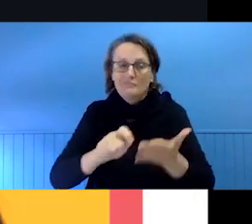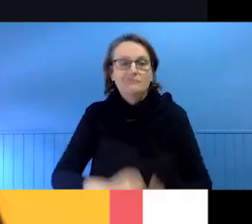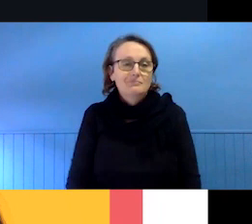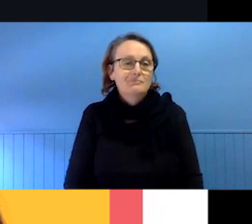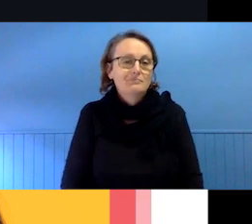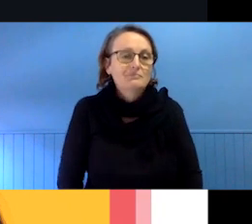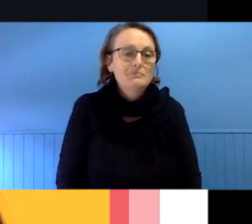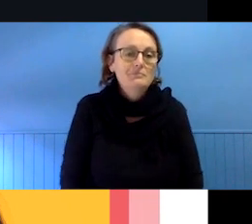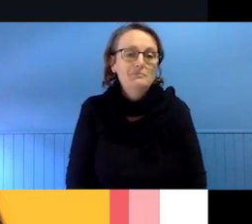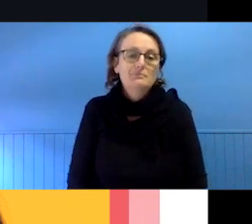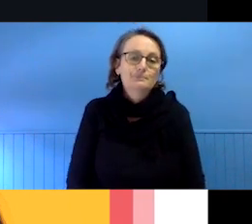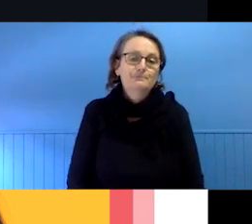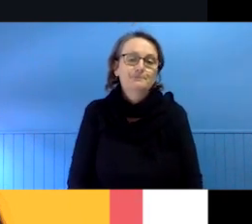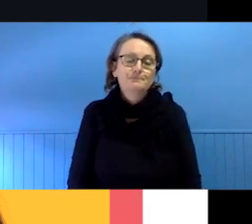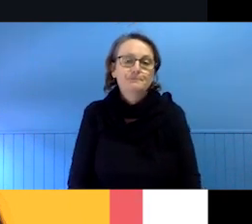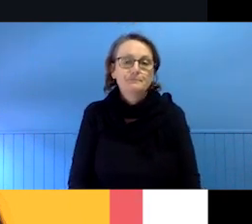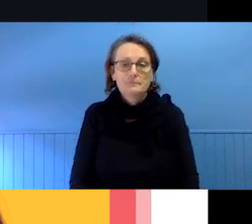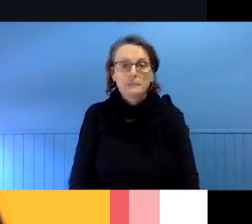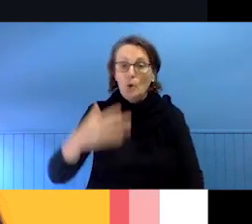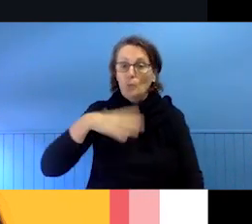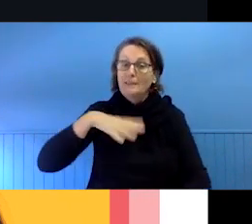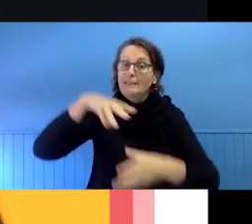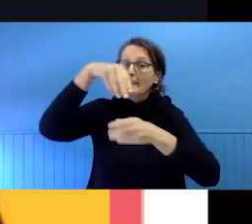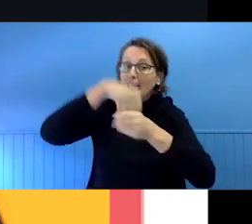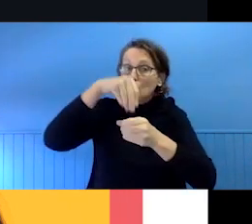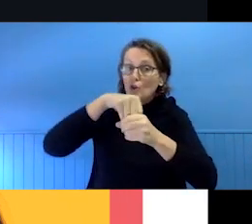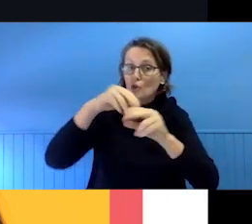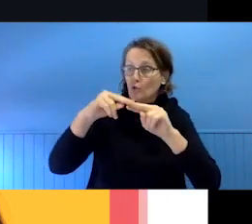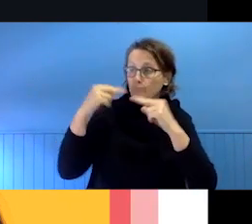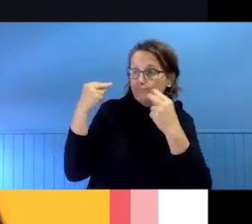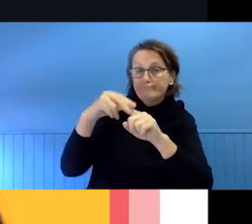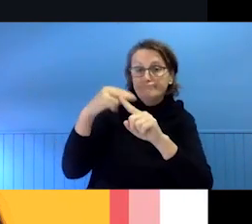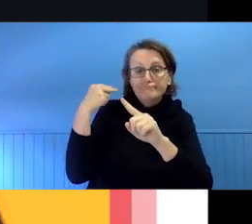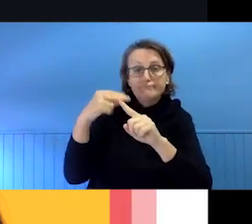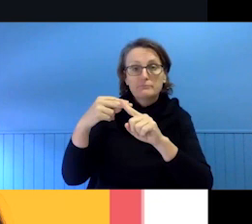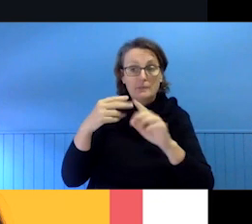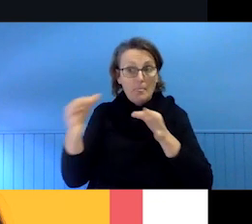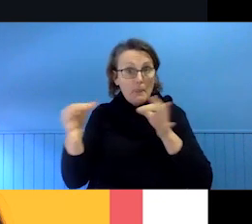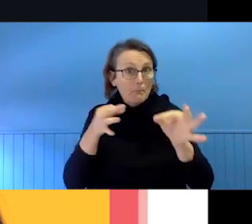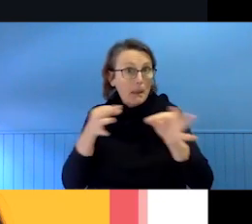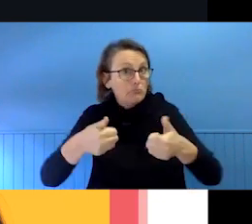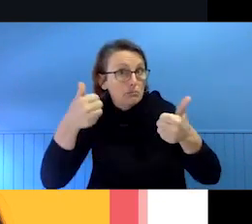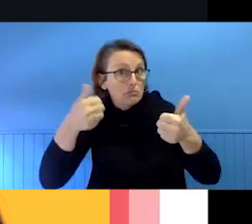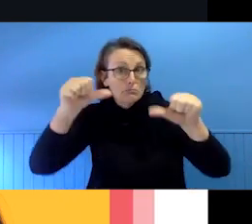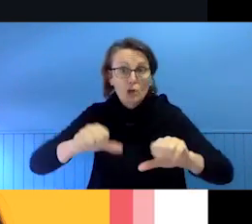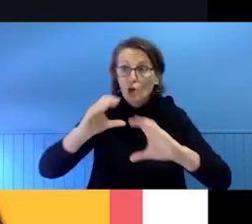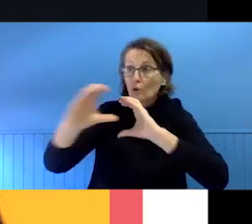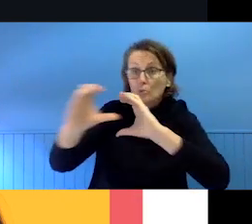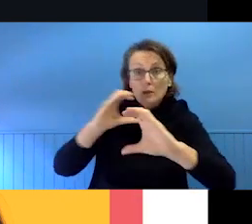You want to do an internal review of how the plan went and how the communications rolled out.